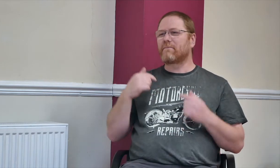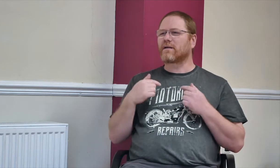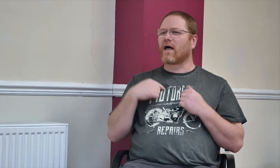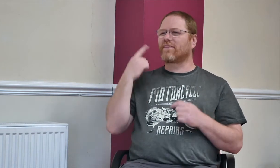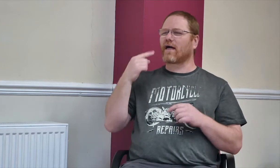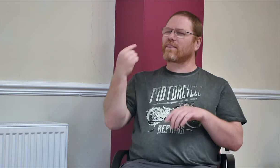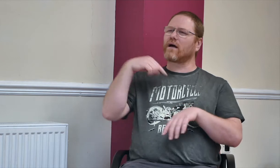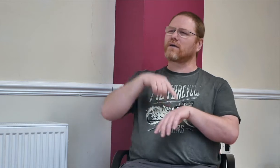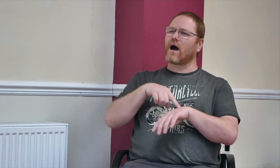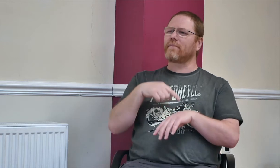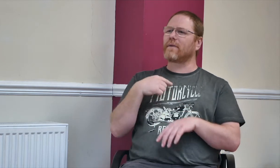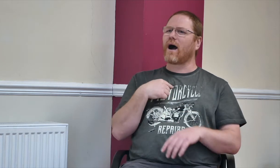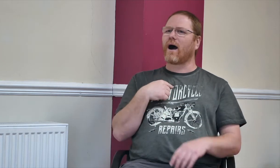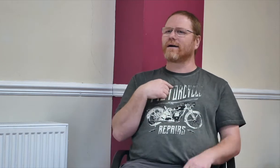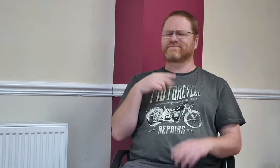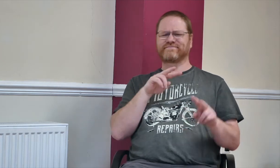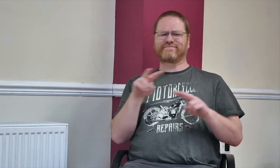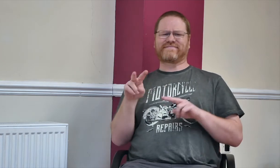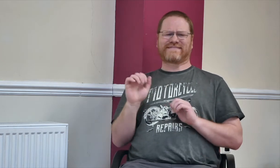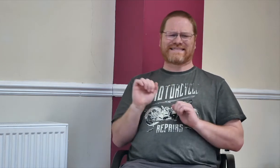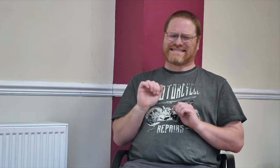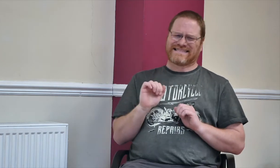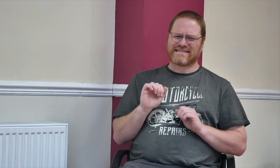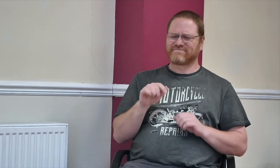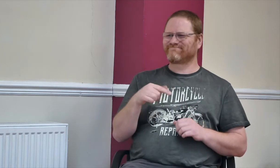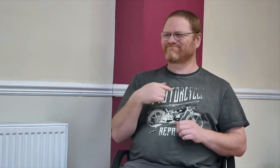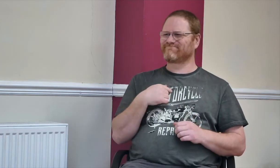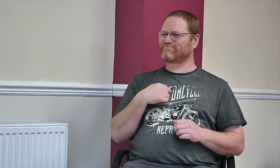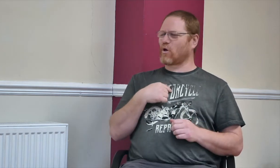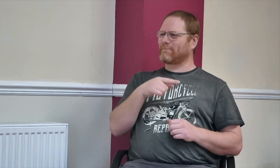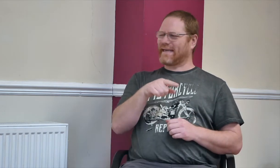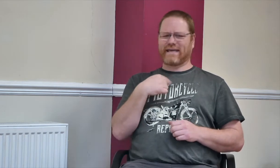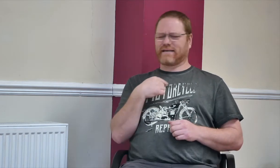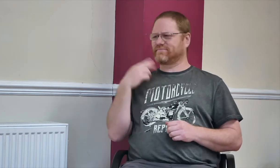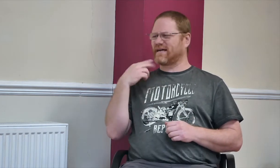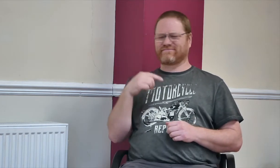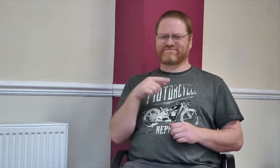But I think at the time I was rather uncomfortable. "They're not like me."